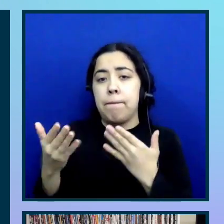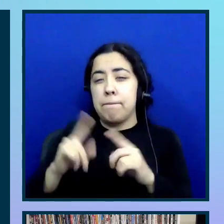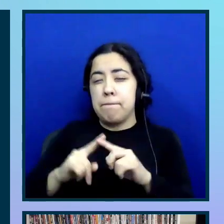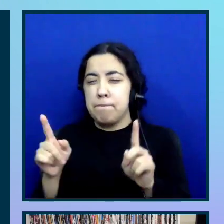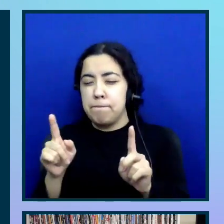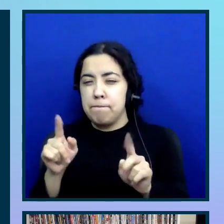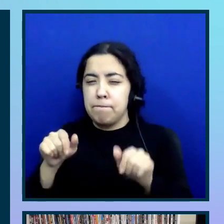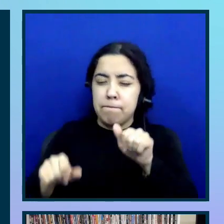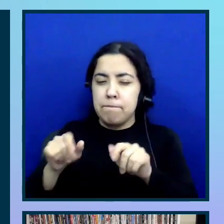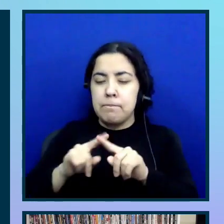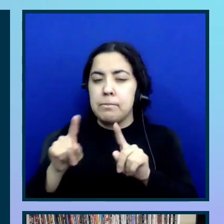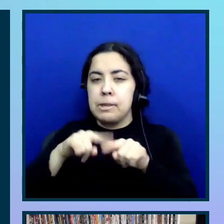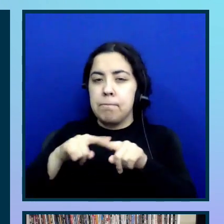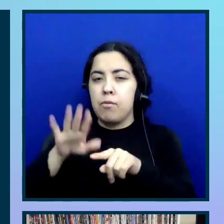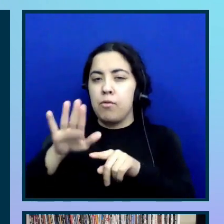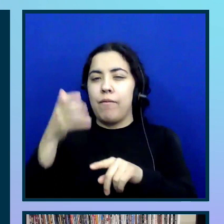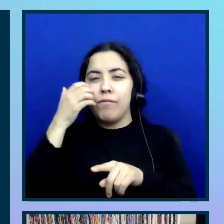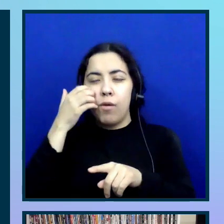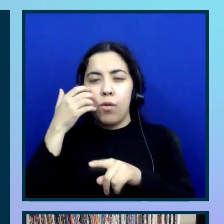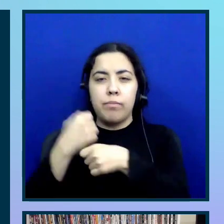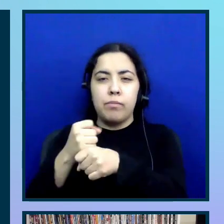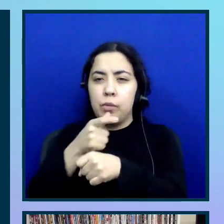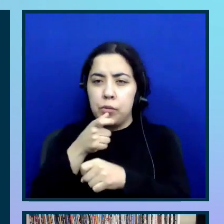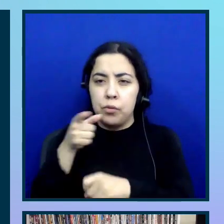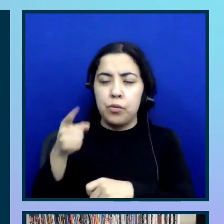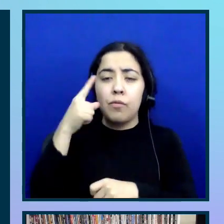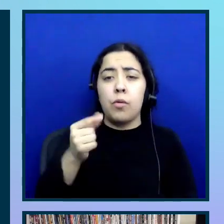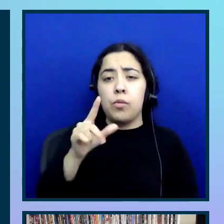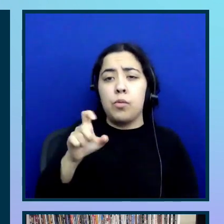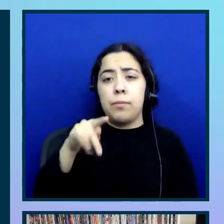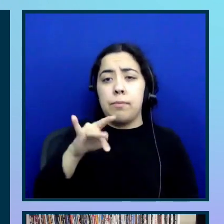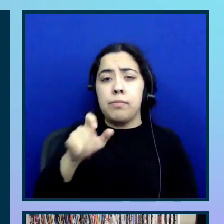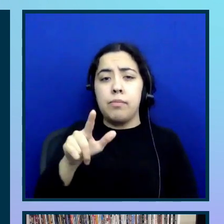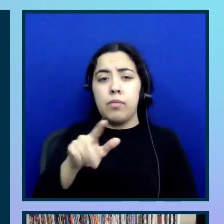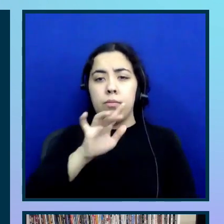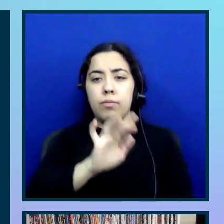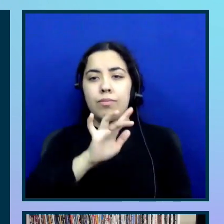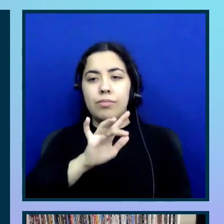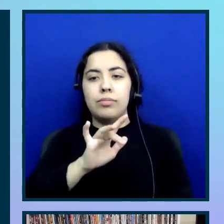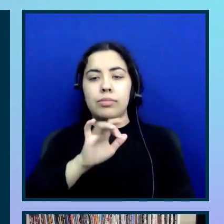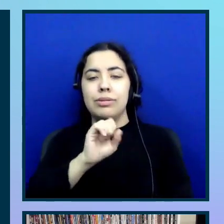depending on the Android phone manufacturer. For Google Pixel-based phones, you go to settings, accessibility